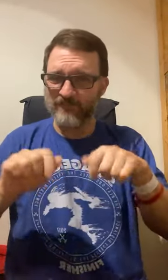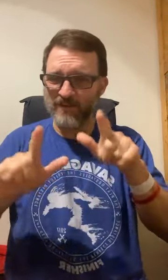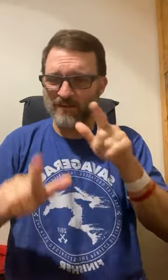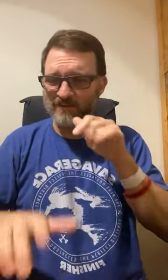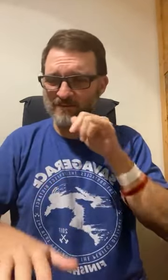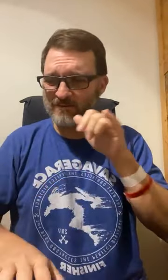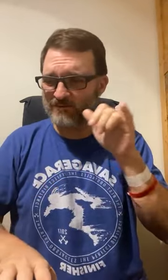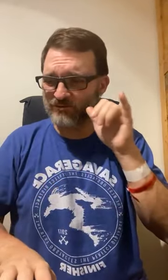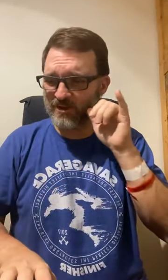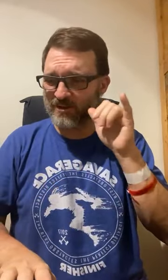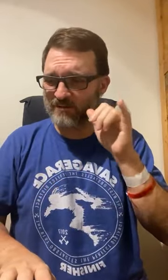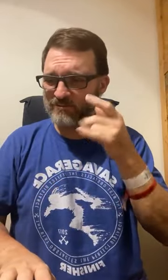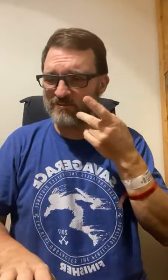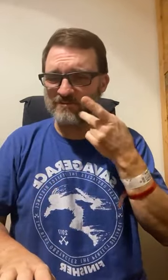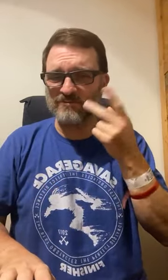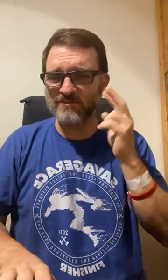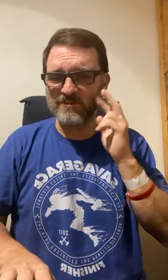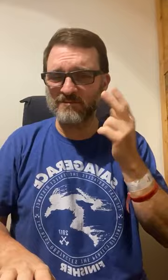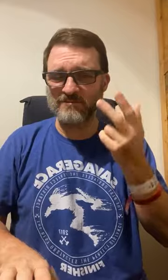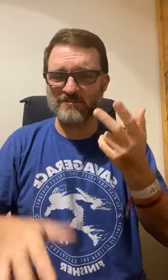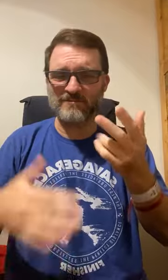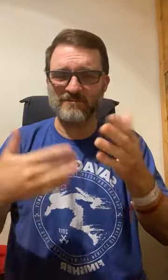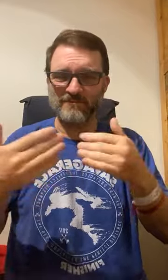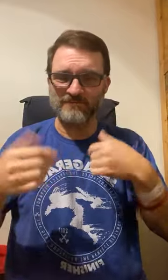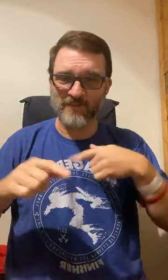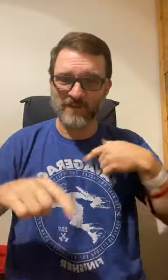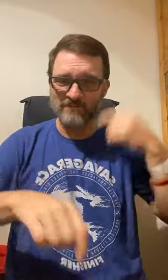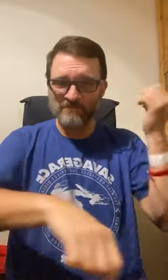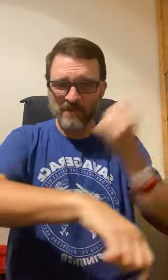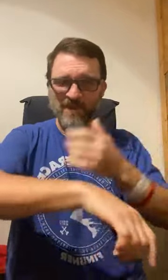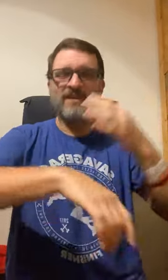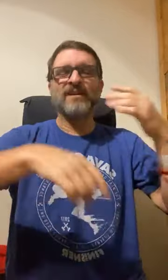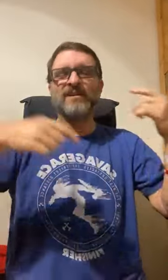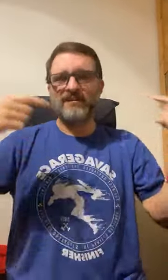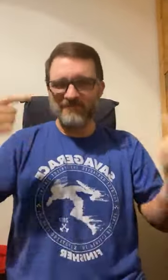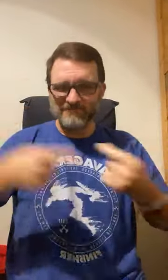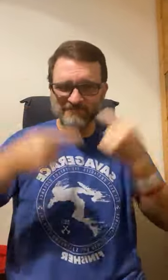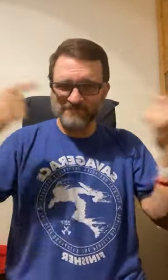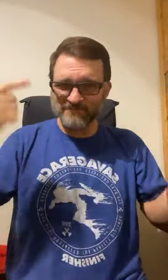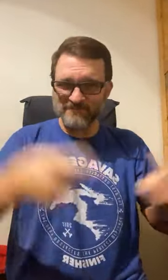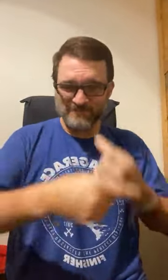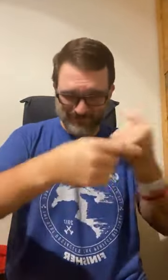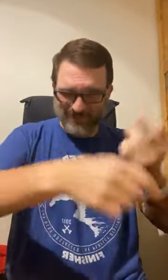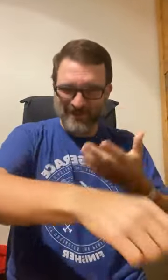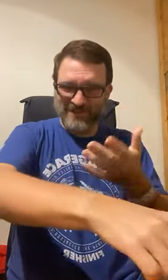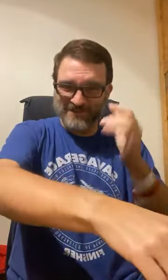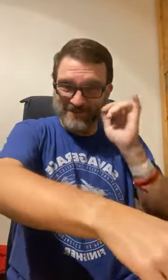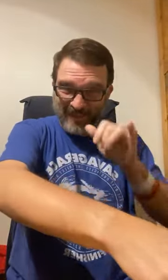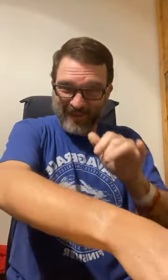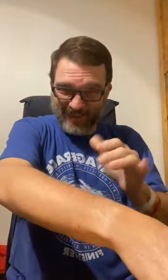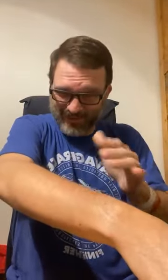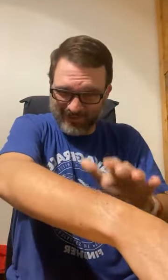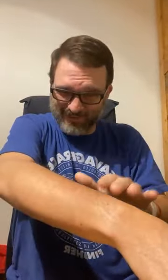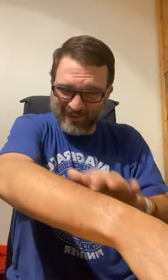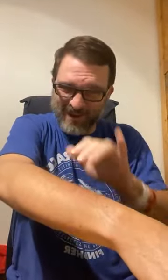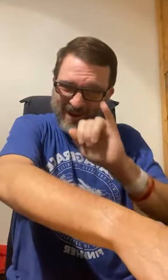If you saw my vlog yesterday or 2 days ago whenever that was I vlogged about what happened with my arm. Causing me to be in pain.